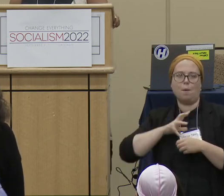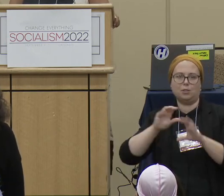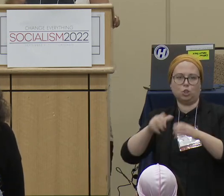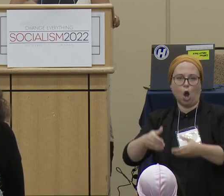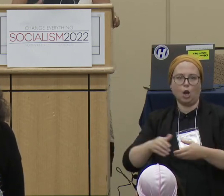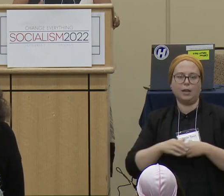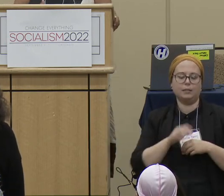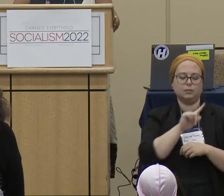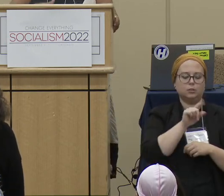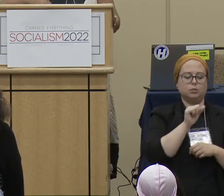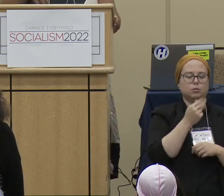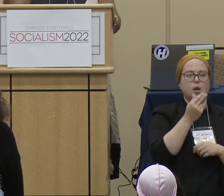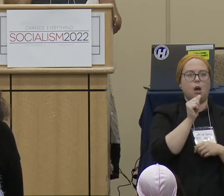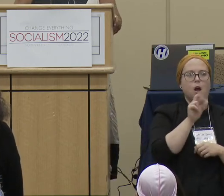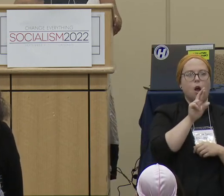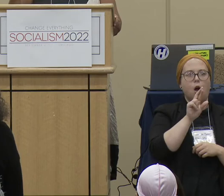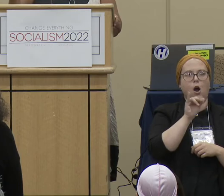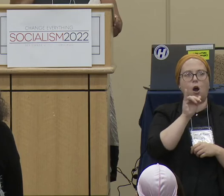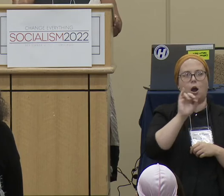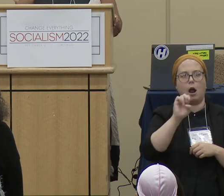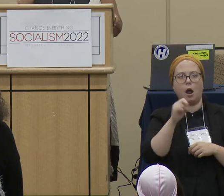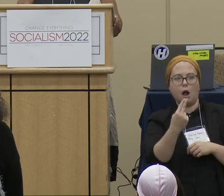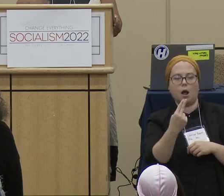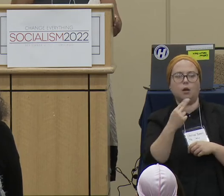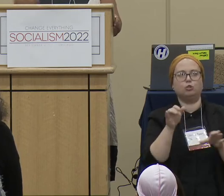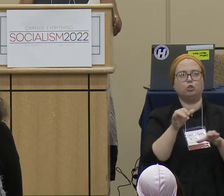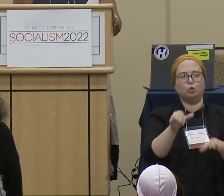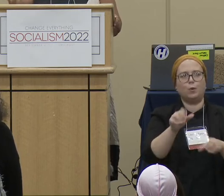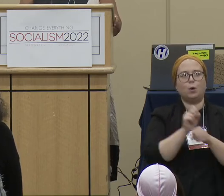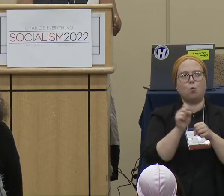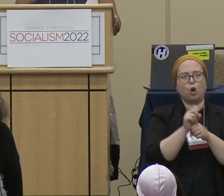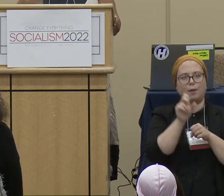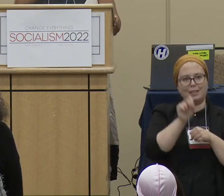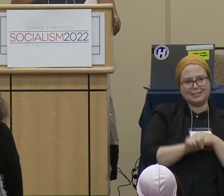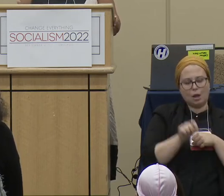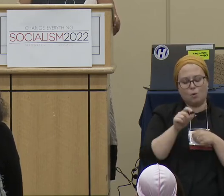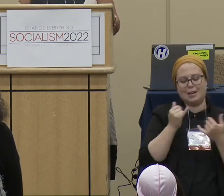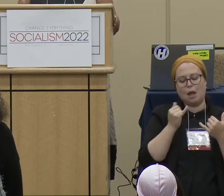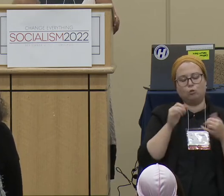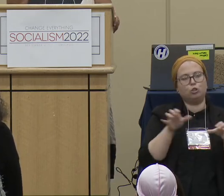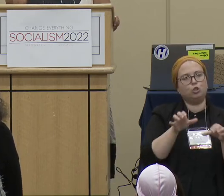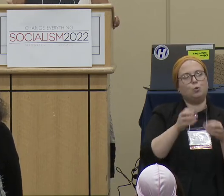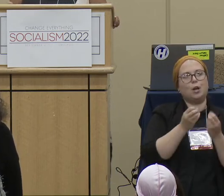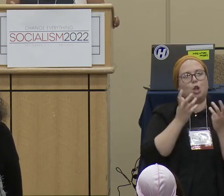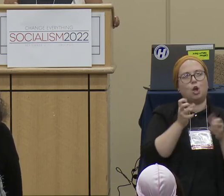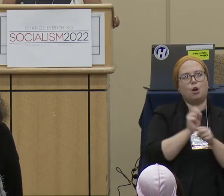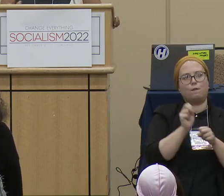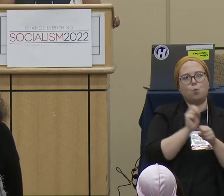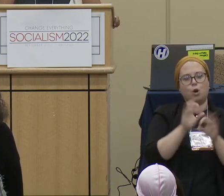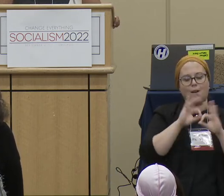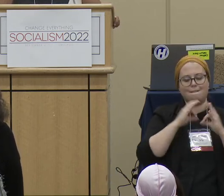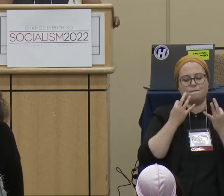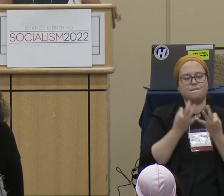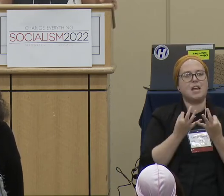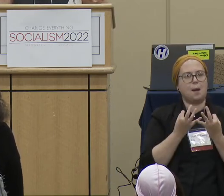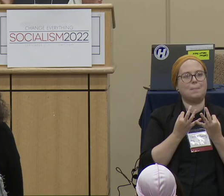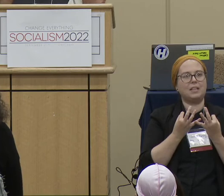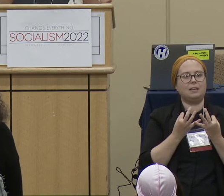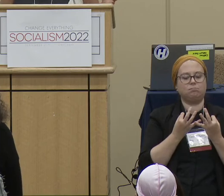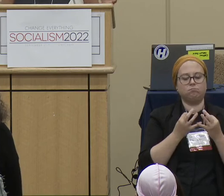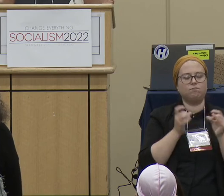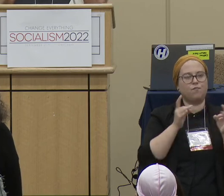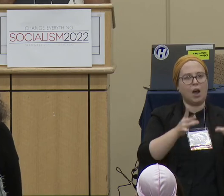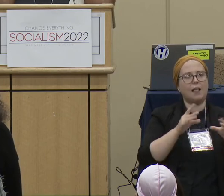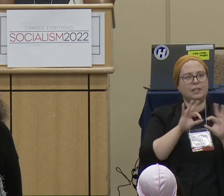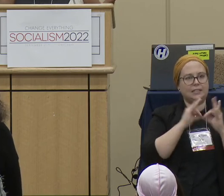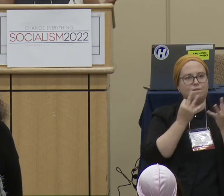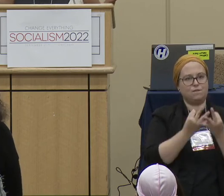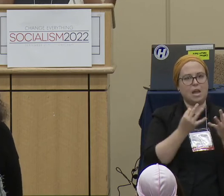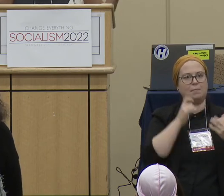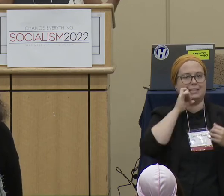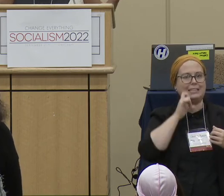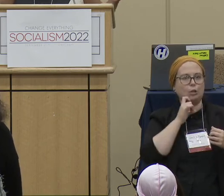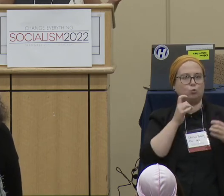women's alliance, SNCC women's caucus. Zahara was in the